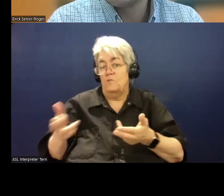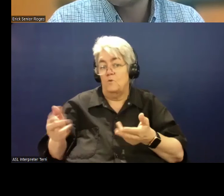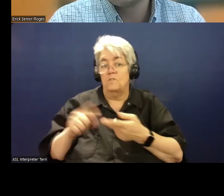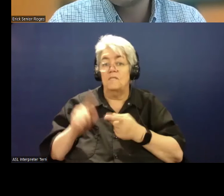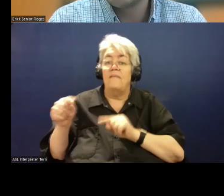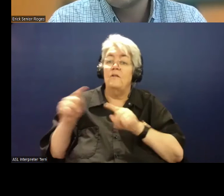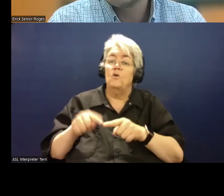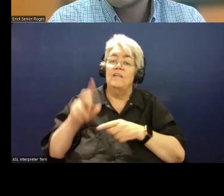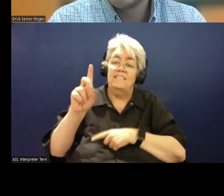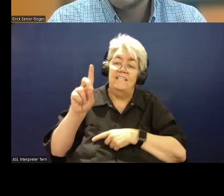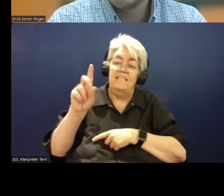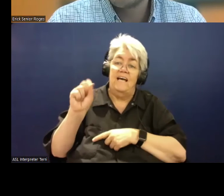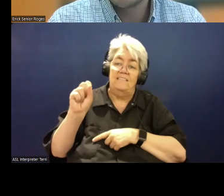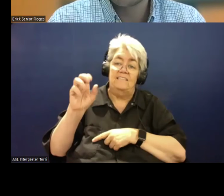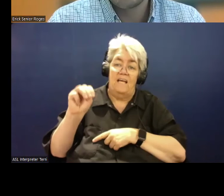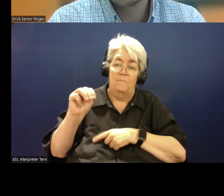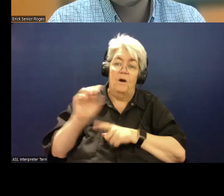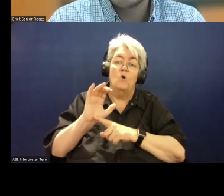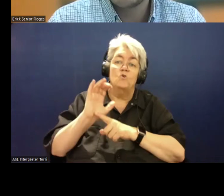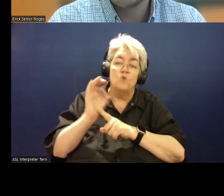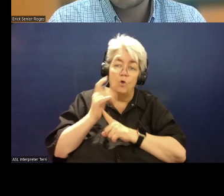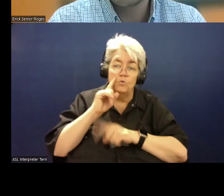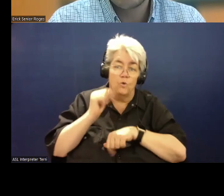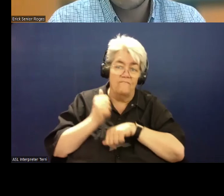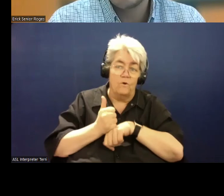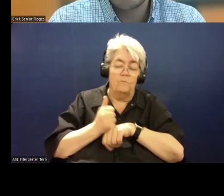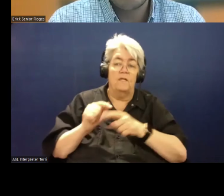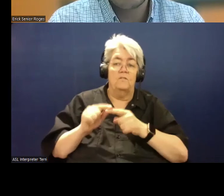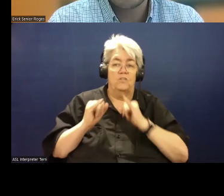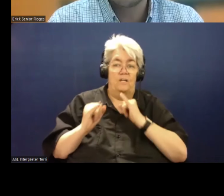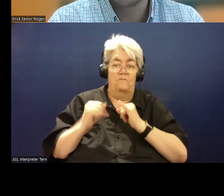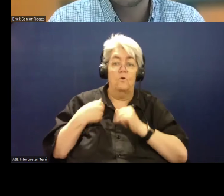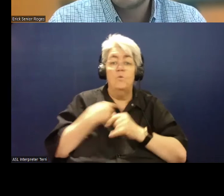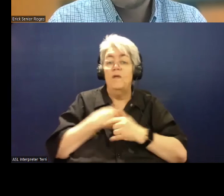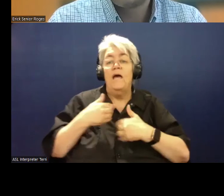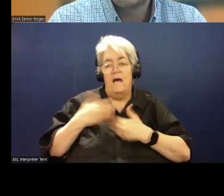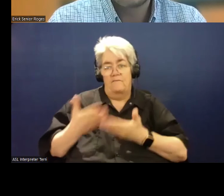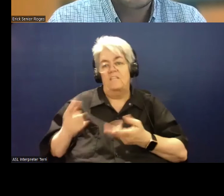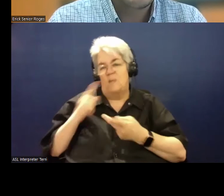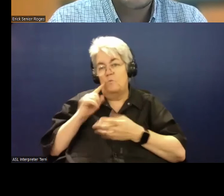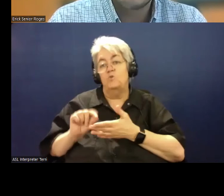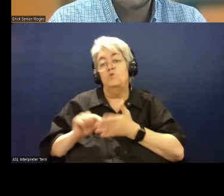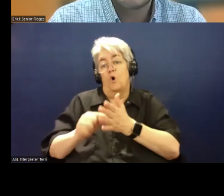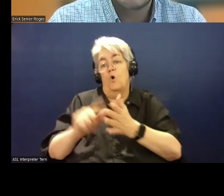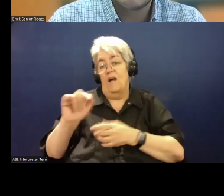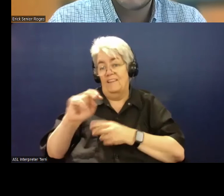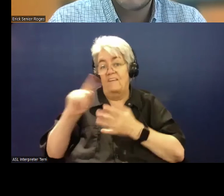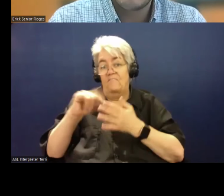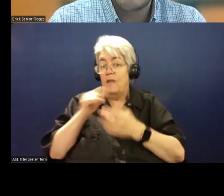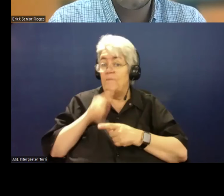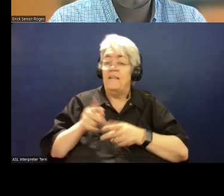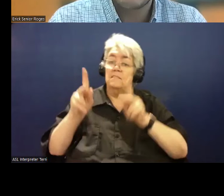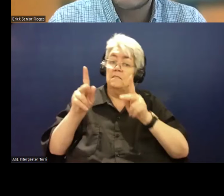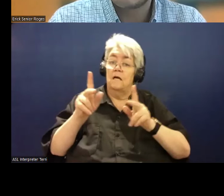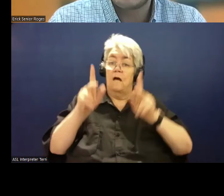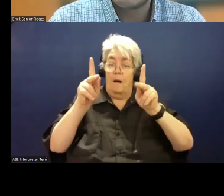FORMULATION INTERVIEW. THAT IS A PERSON CENTERED ASSESSMENT